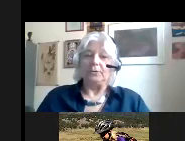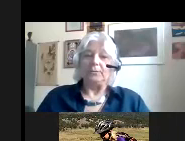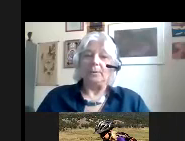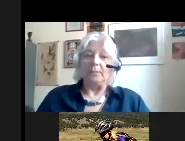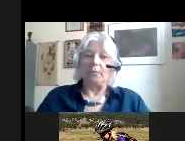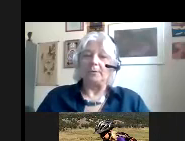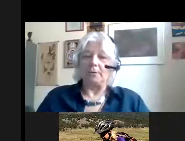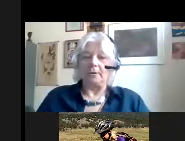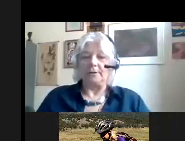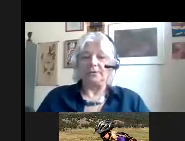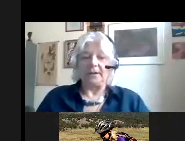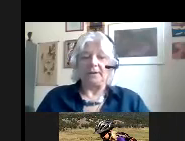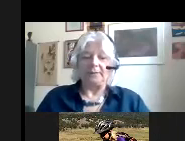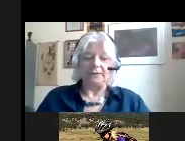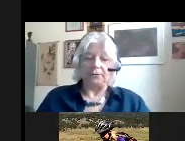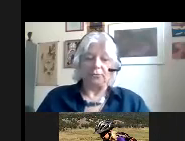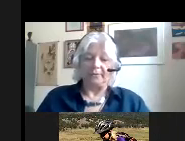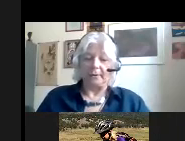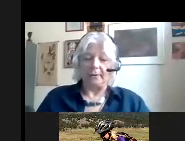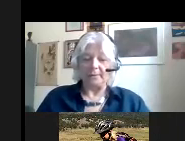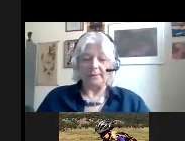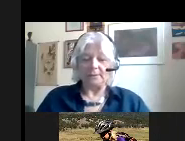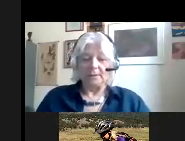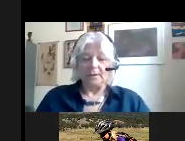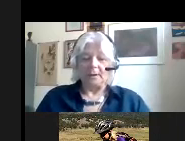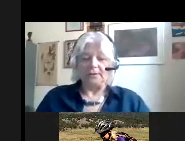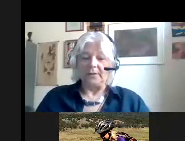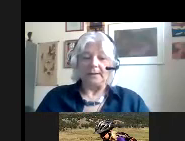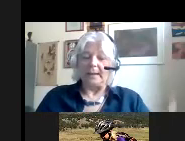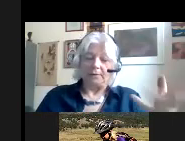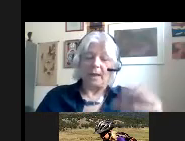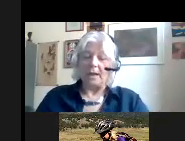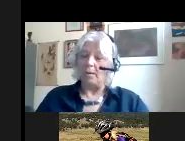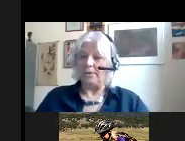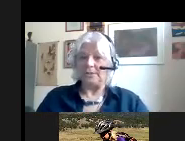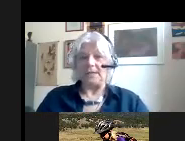current understanding of the social environment. So, there again, kind of like what we just talked